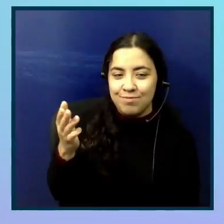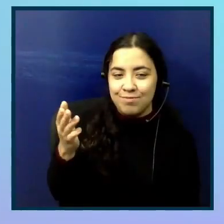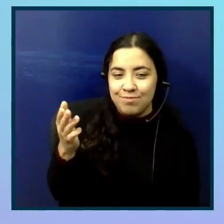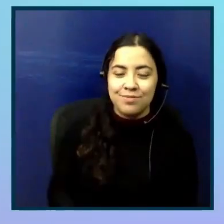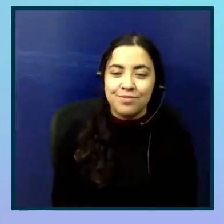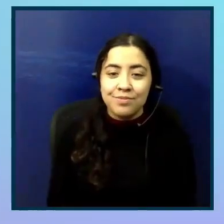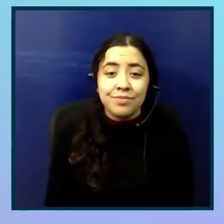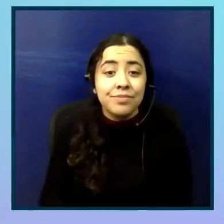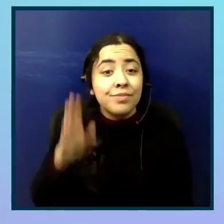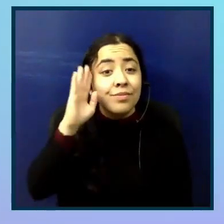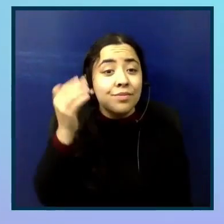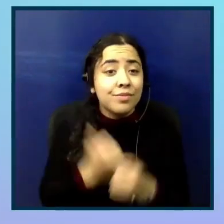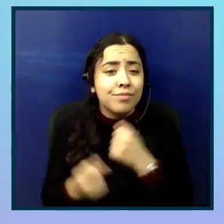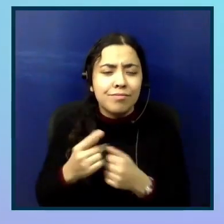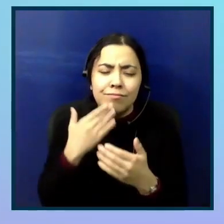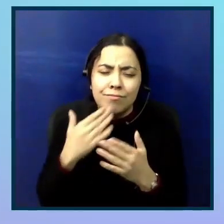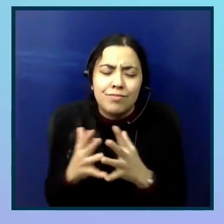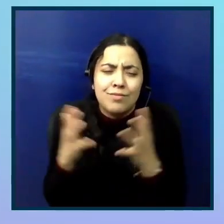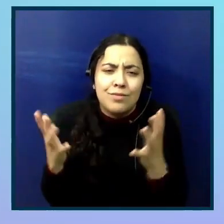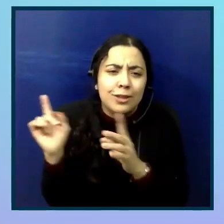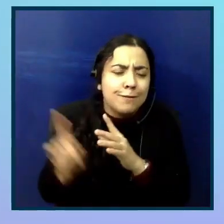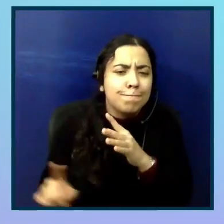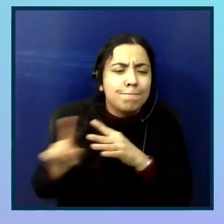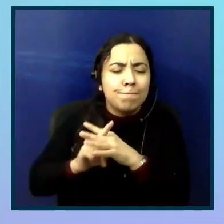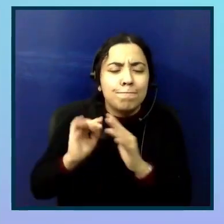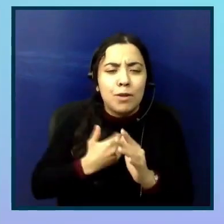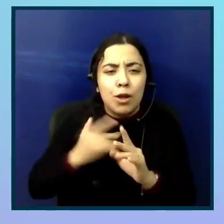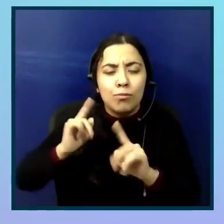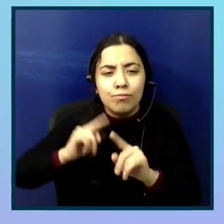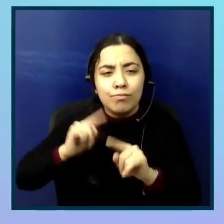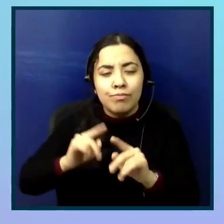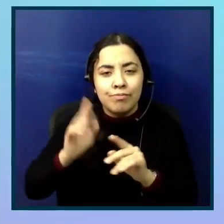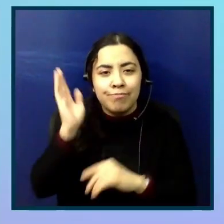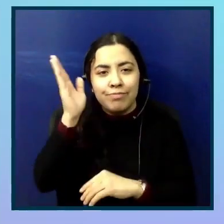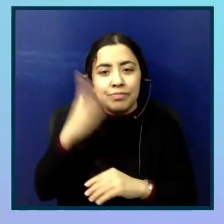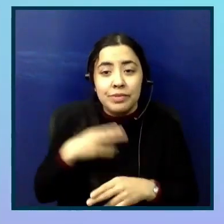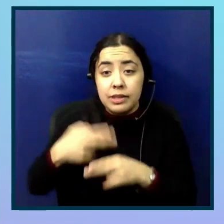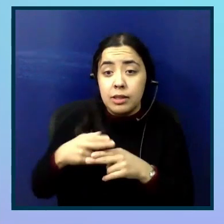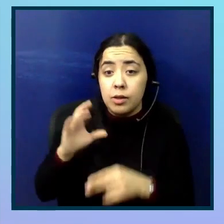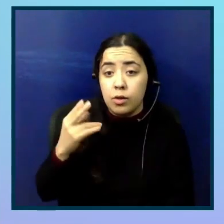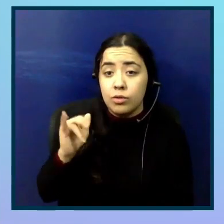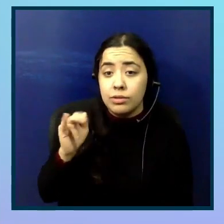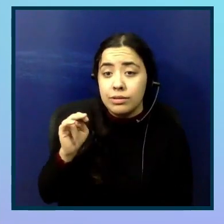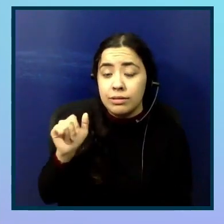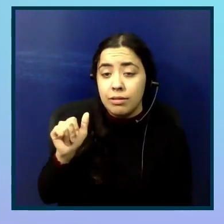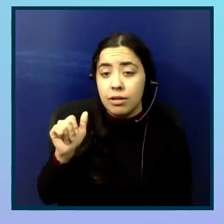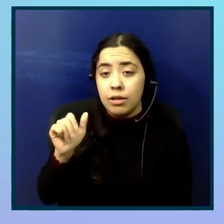Hey everyone. And thanks so much for coming to our session. My name is Christina Xu, I'm comfortable with any pronouns